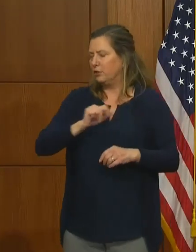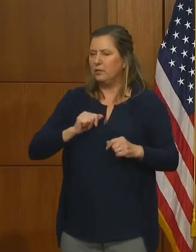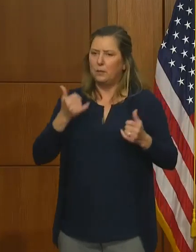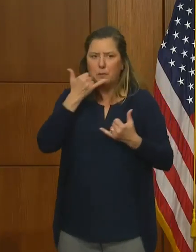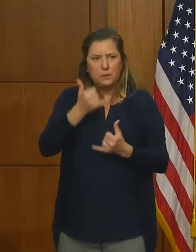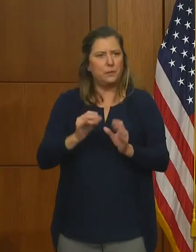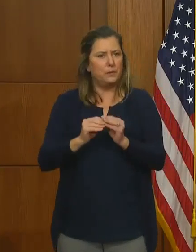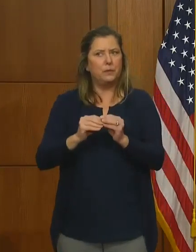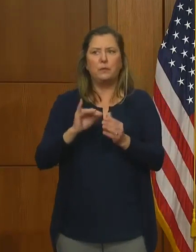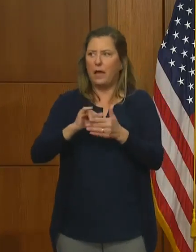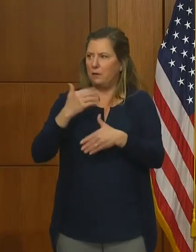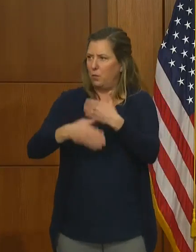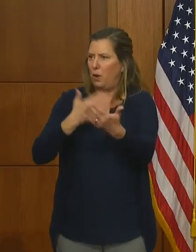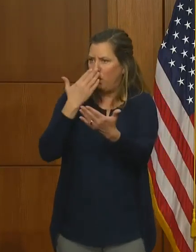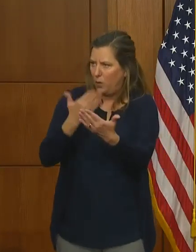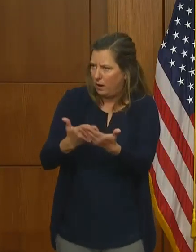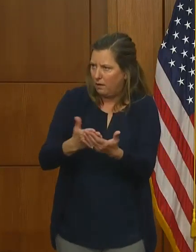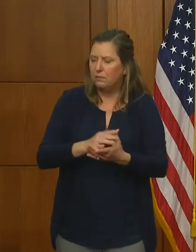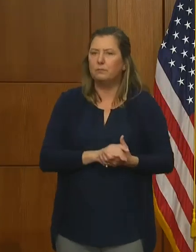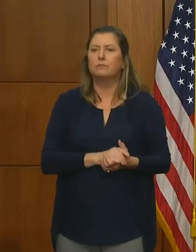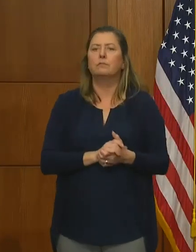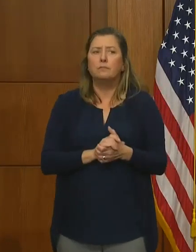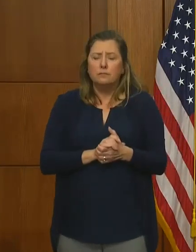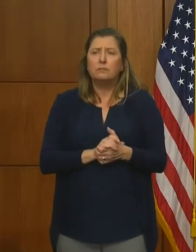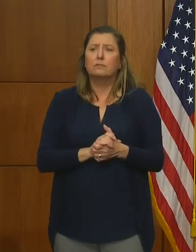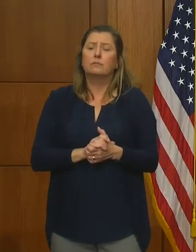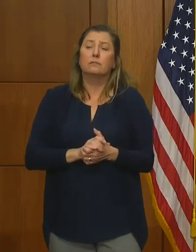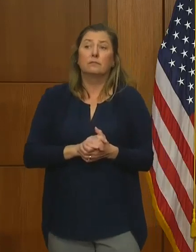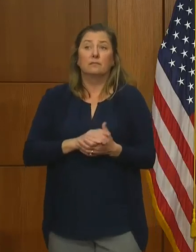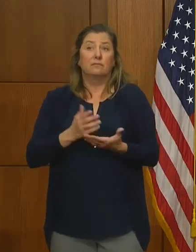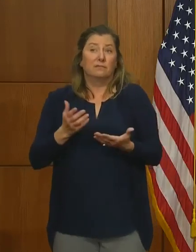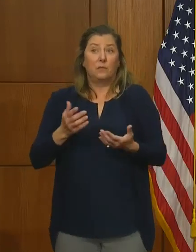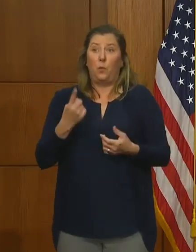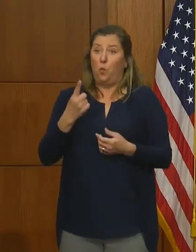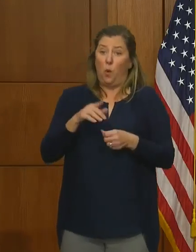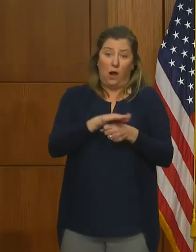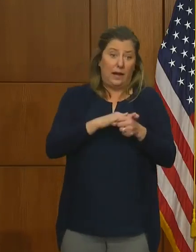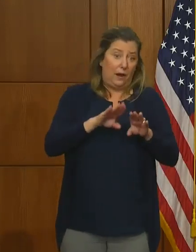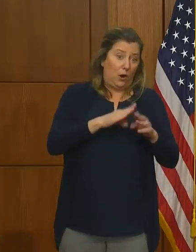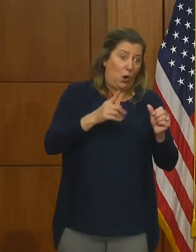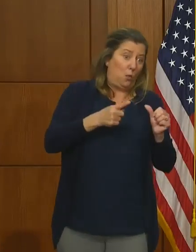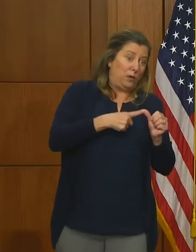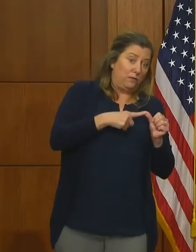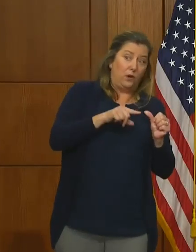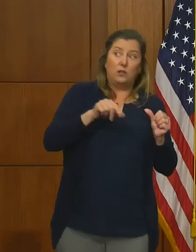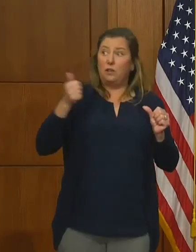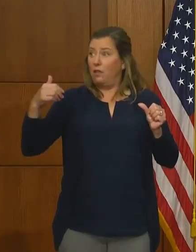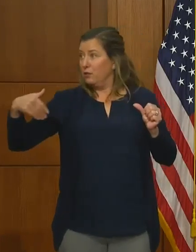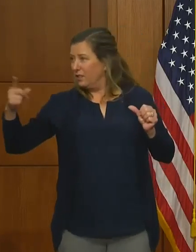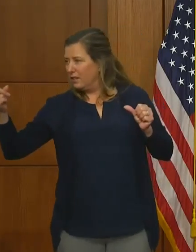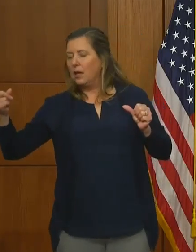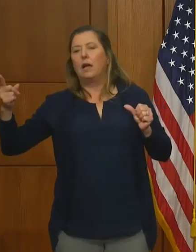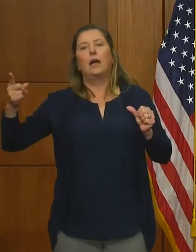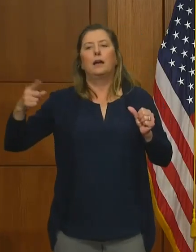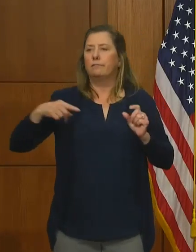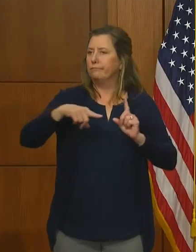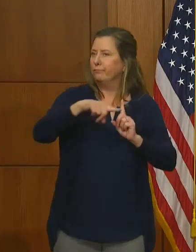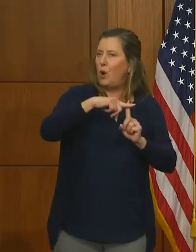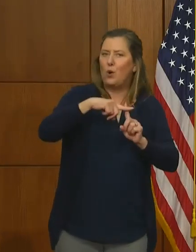OF OUR- VIRGINIA DELEGATION WITH WHICH WENT VERY WELL AND WHAT I WOULD SAY REGARDING.